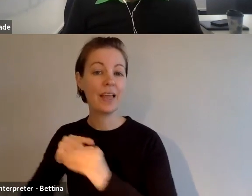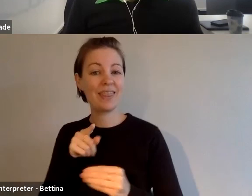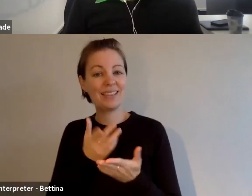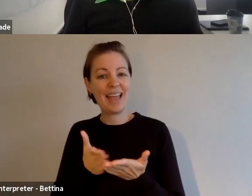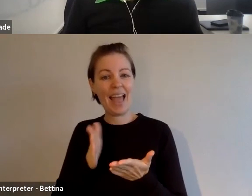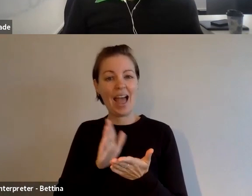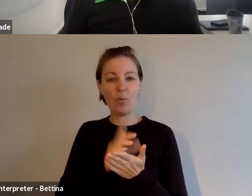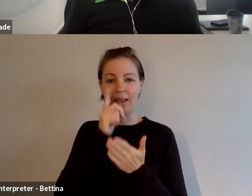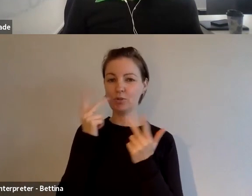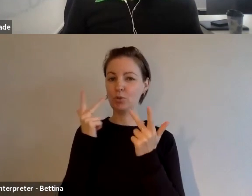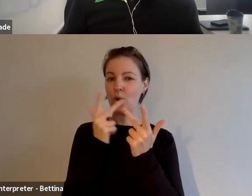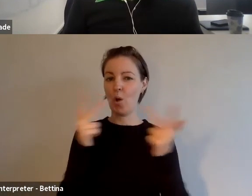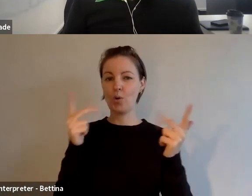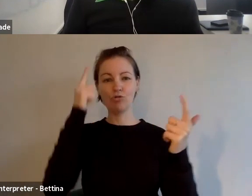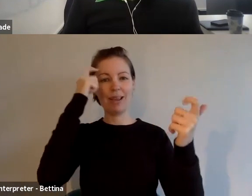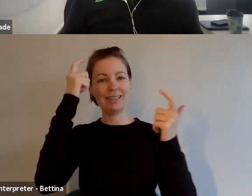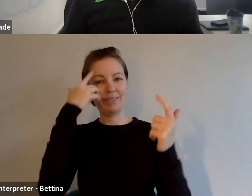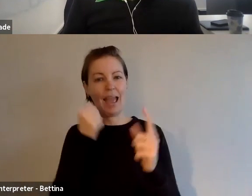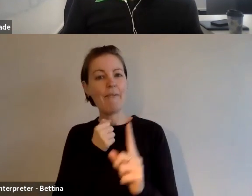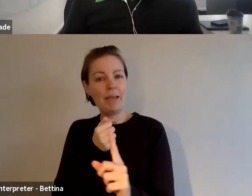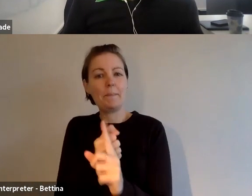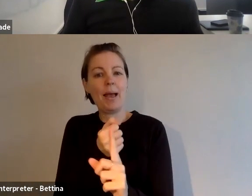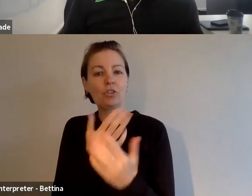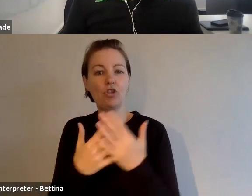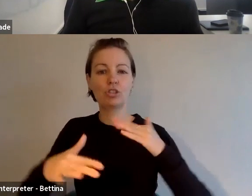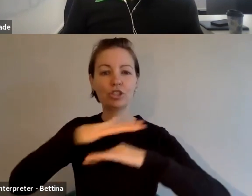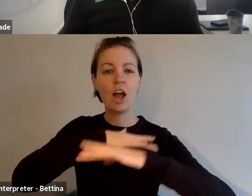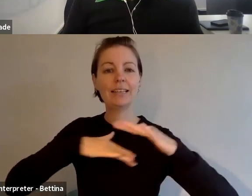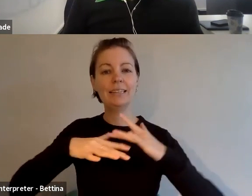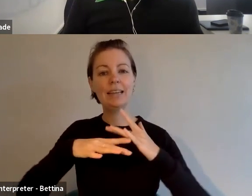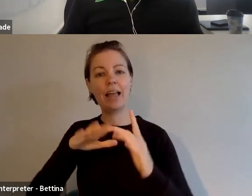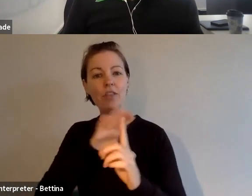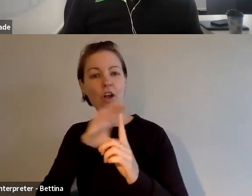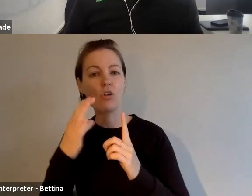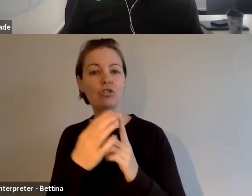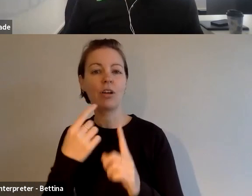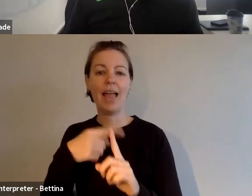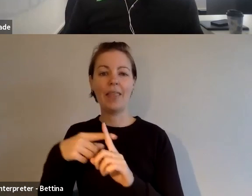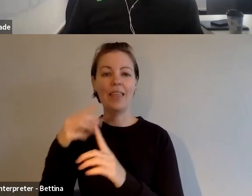has brought week on society and culture and the economy. So that is an ongoing project is building that evidence-based.